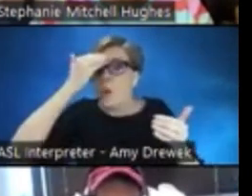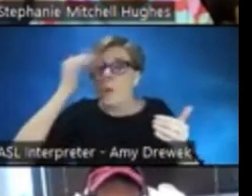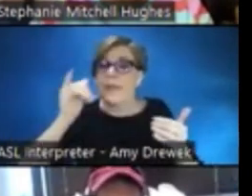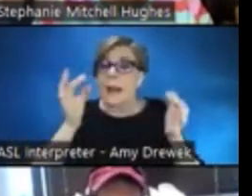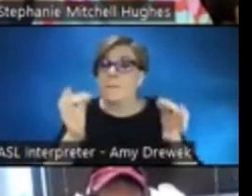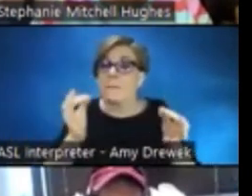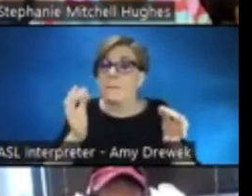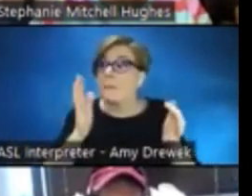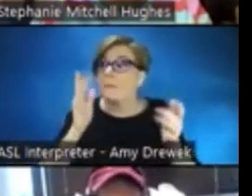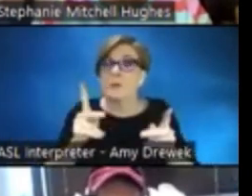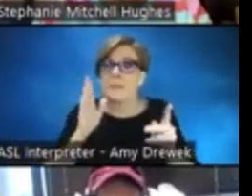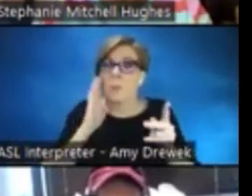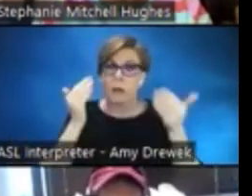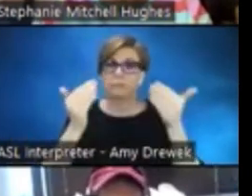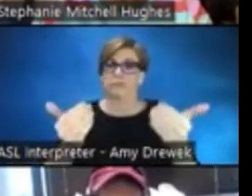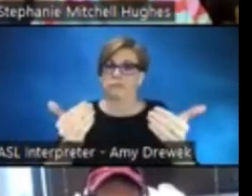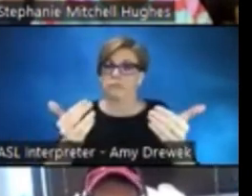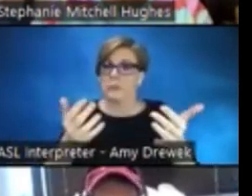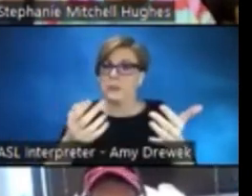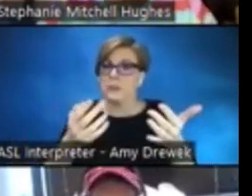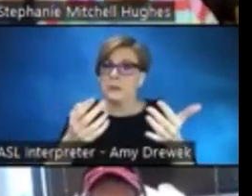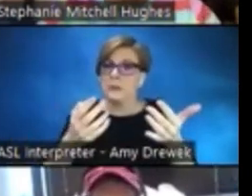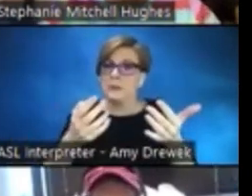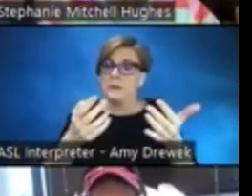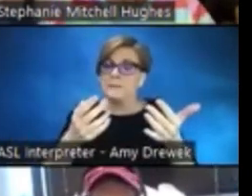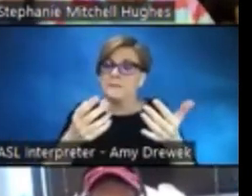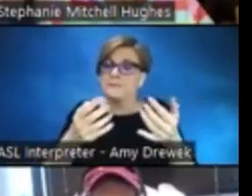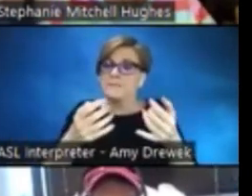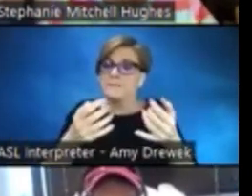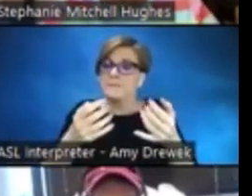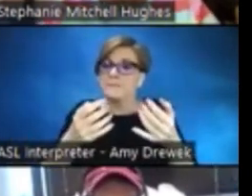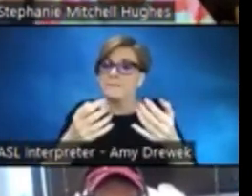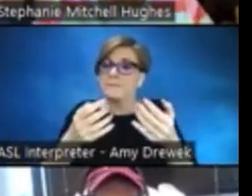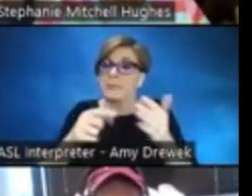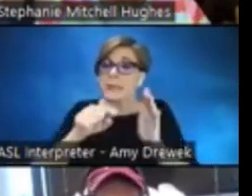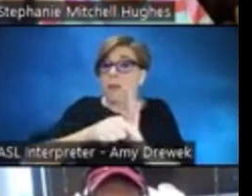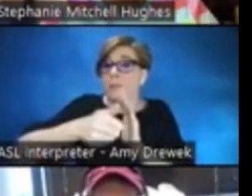END THEIR LIVES BY SUICIDE? IT HAPPENED.